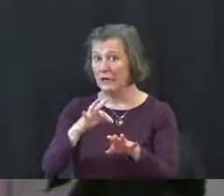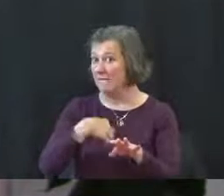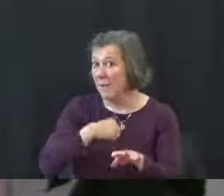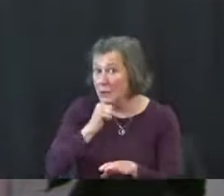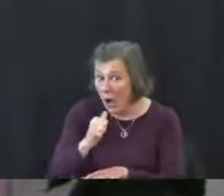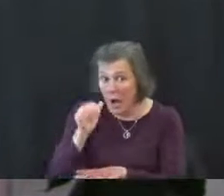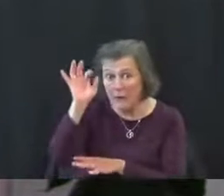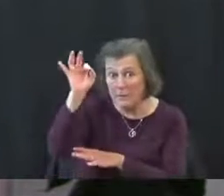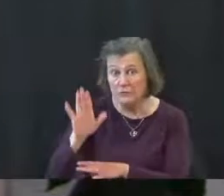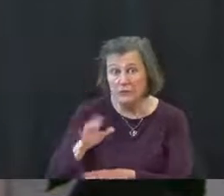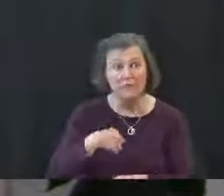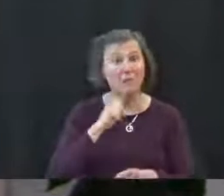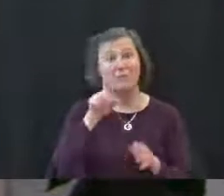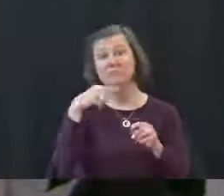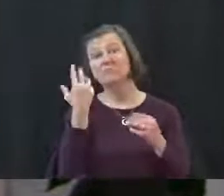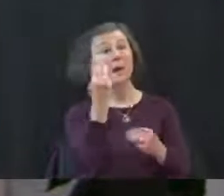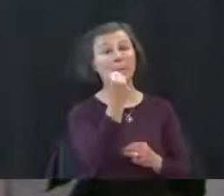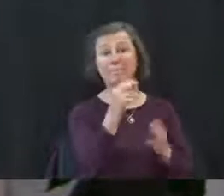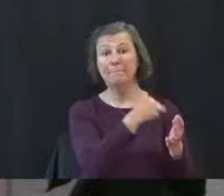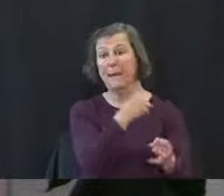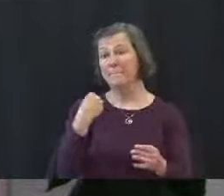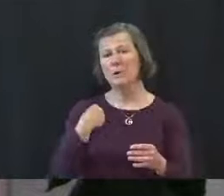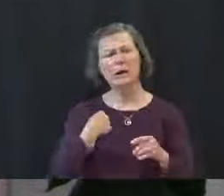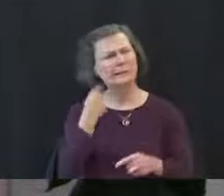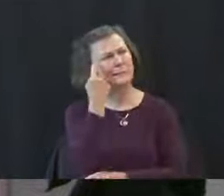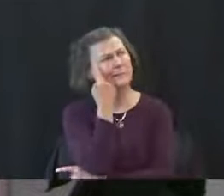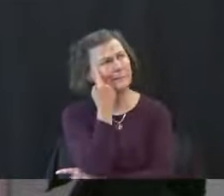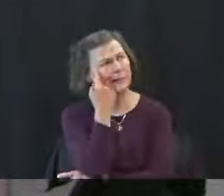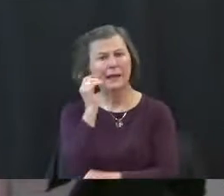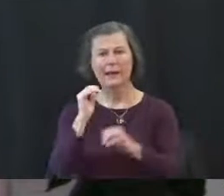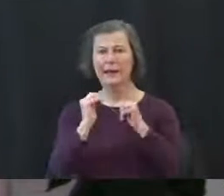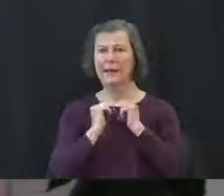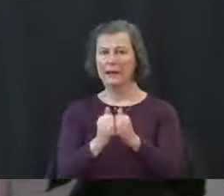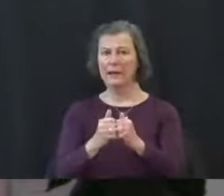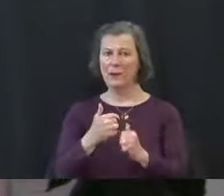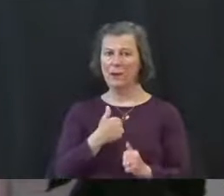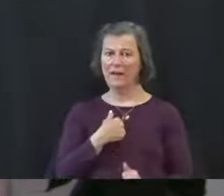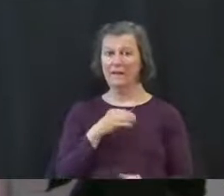and I was trying to figure out how I was going to volunteer I would be one of the greeters